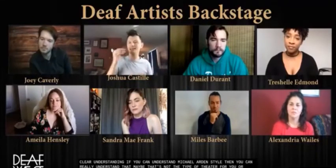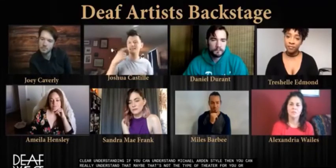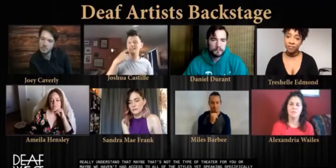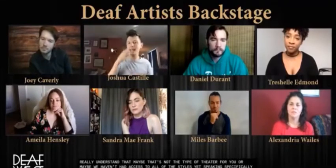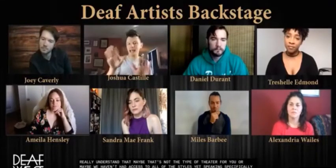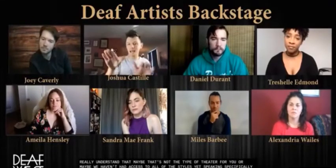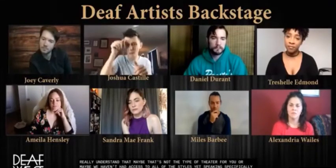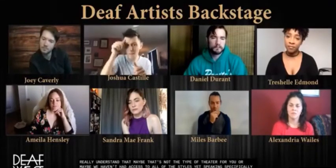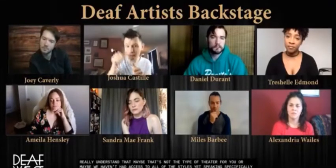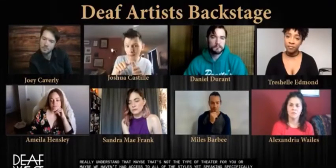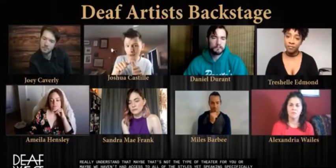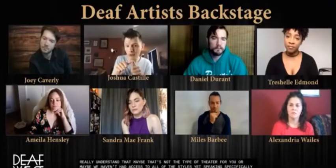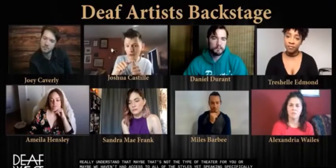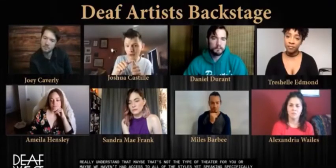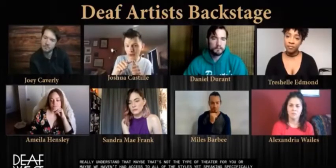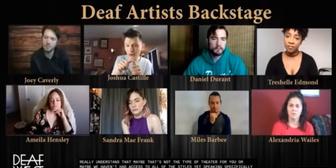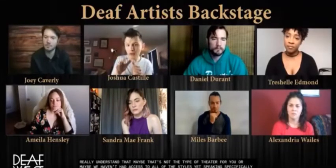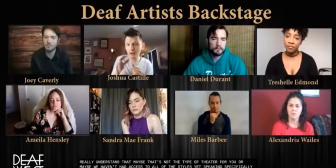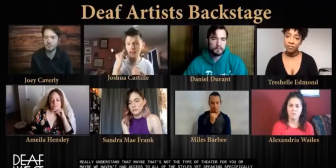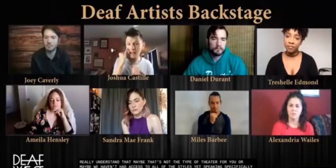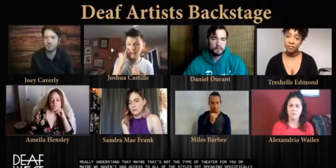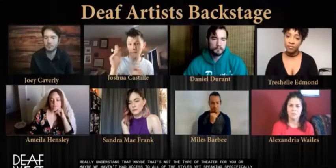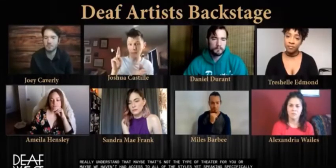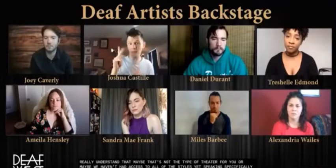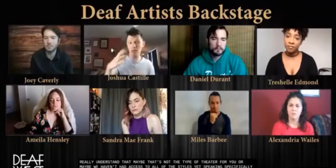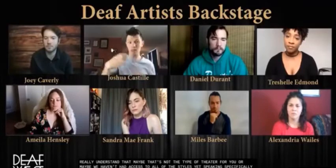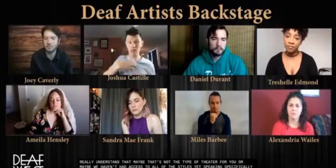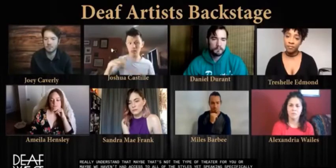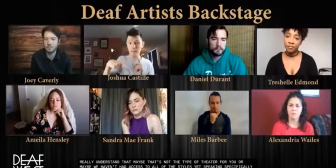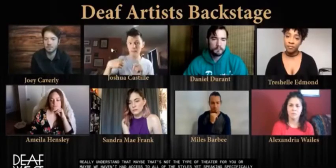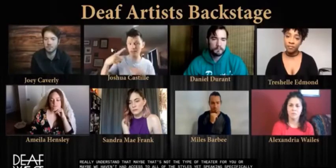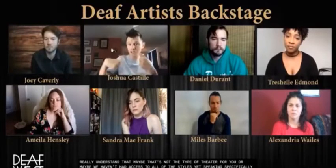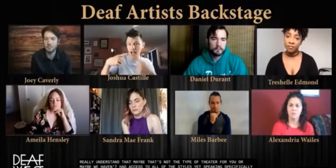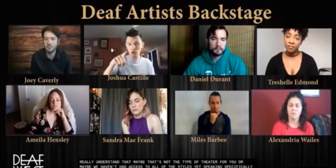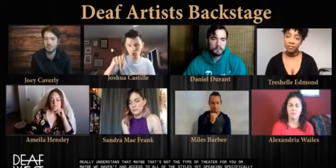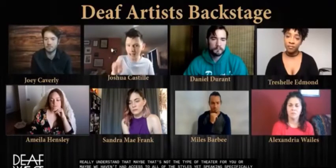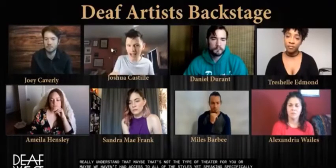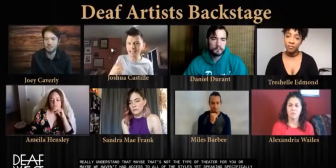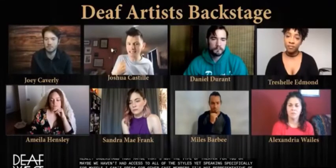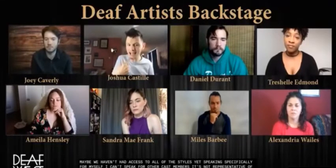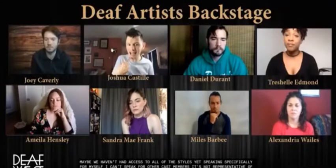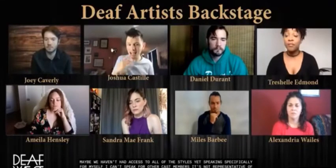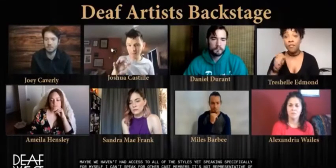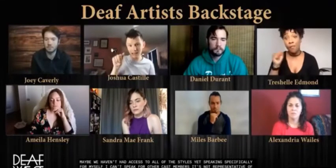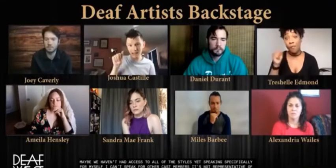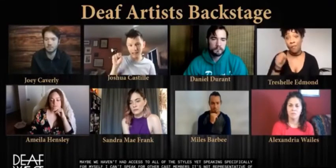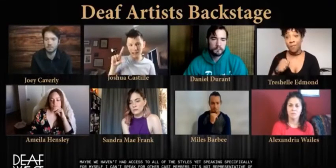She sort of dragged me into it, but I don't know if you remember people did complain about the signing.